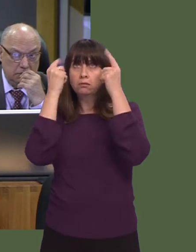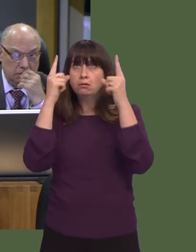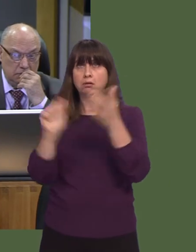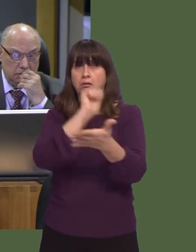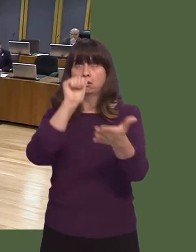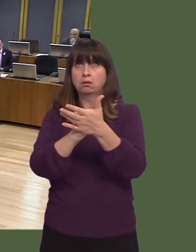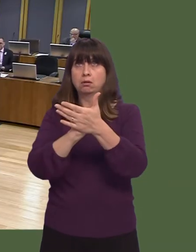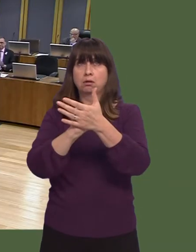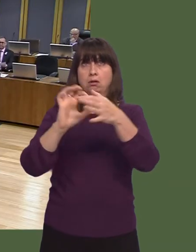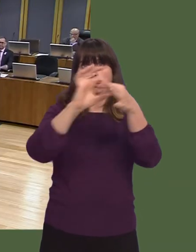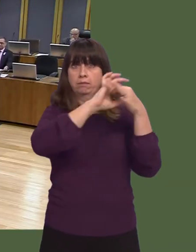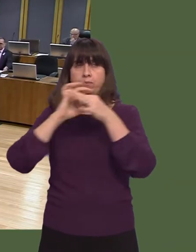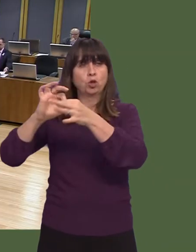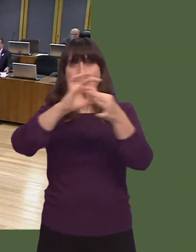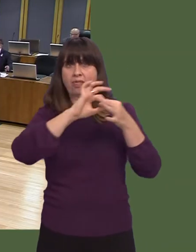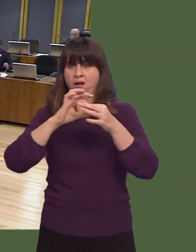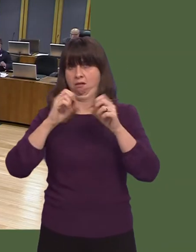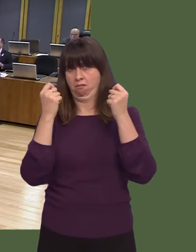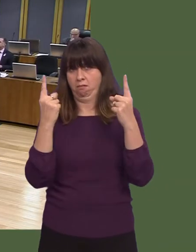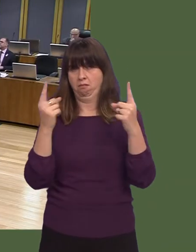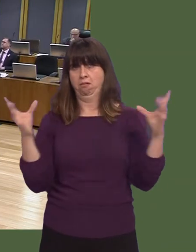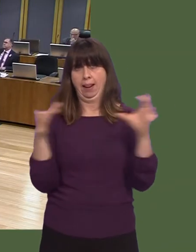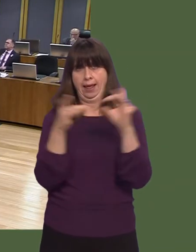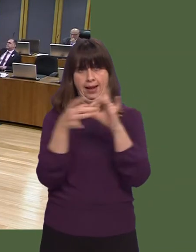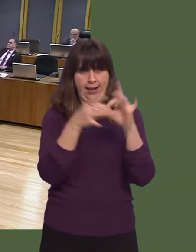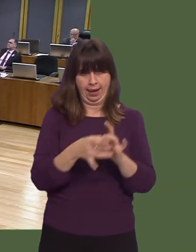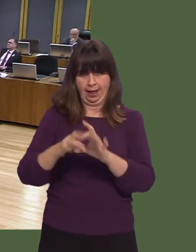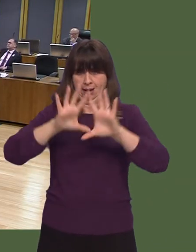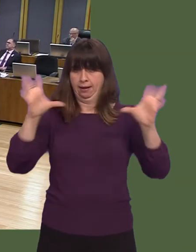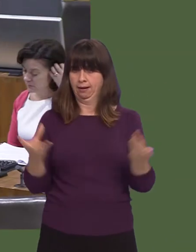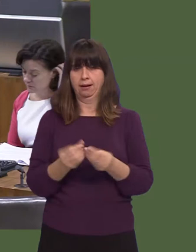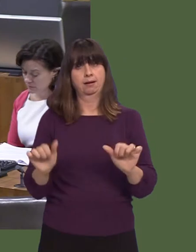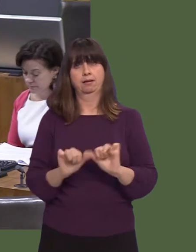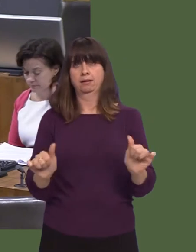Carwyn Jones AM: I agree. One of the incidents he refers to happened not very long before